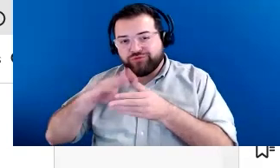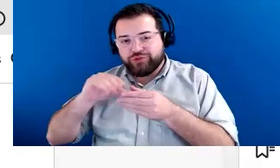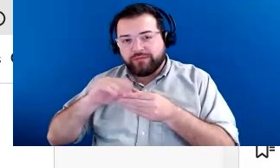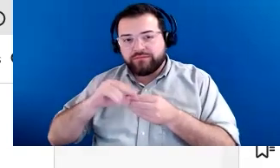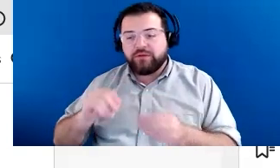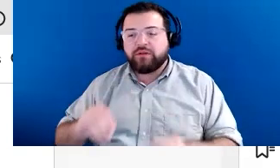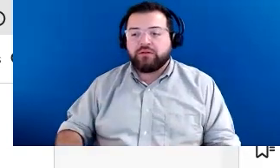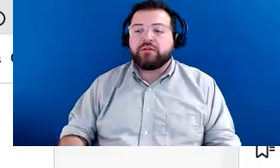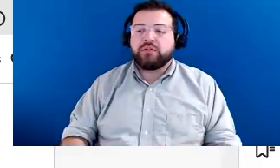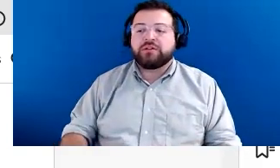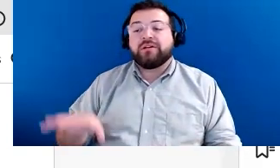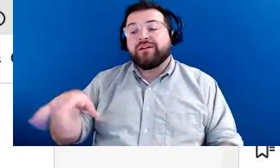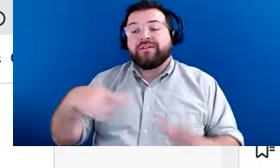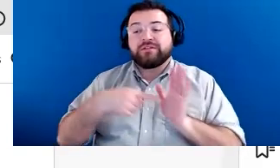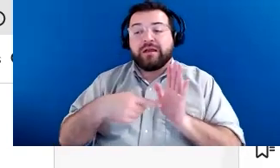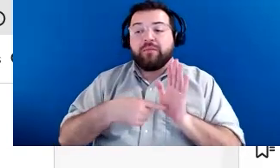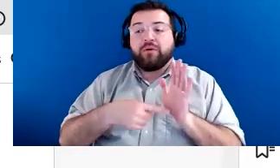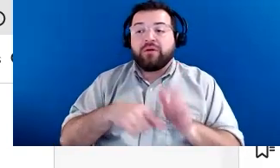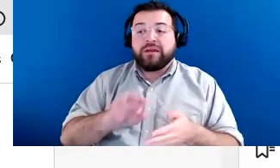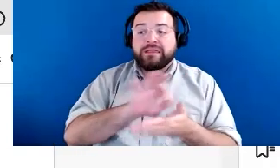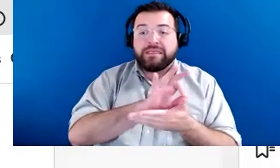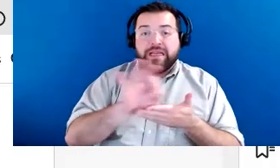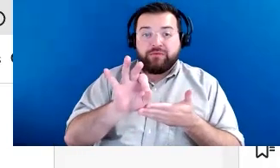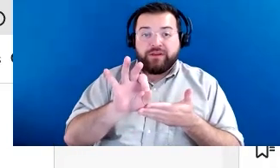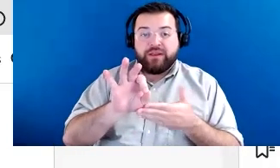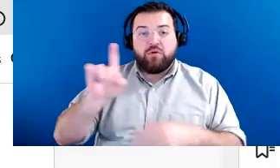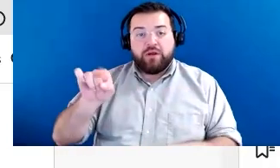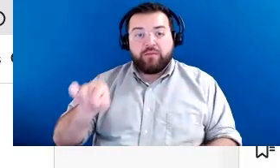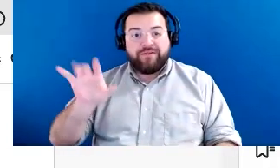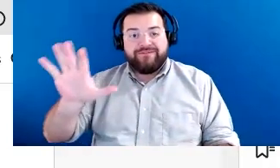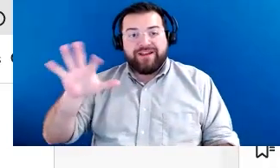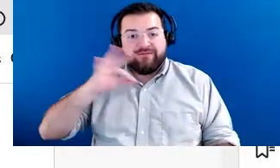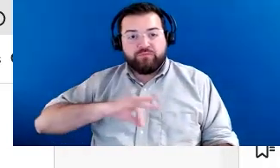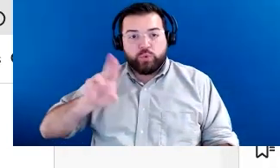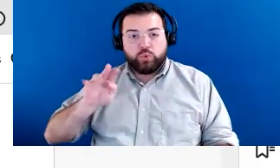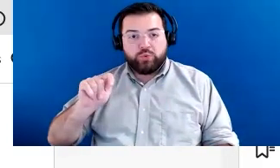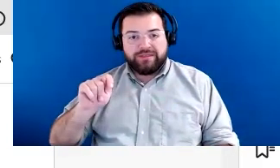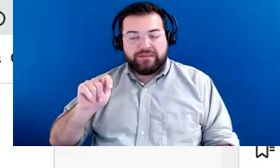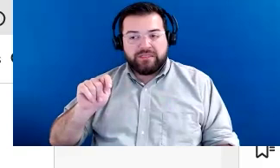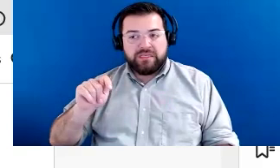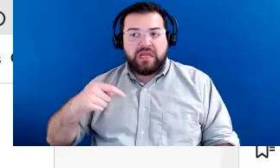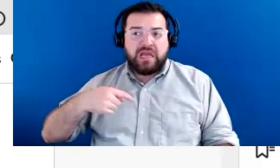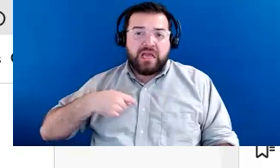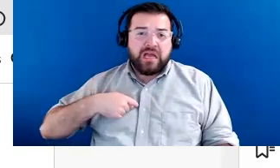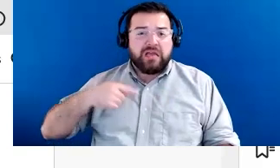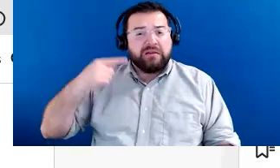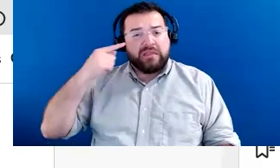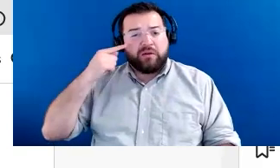Yeah. So for a nine week, 1.5 unit course, I would say two per week, right.